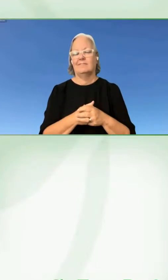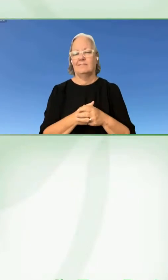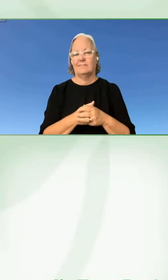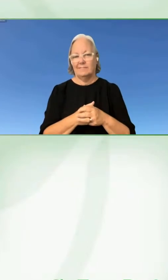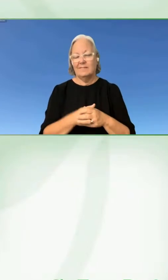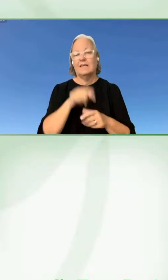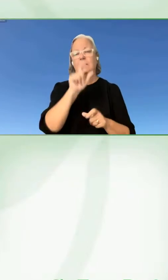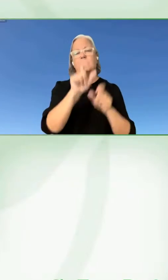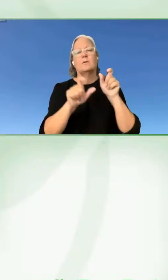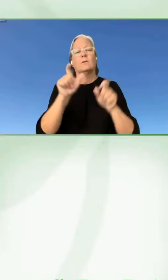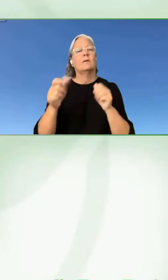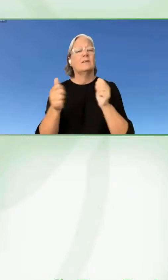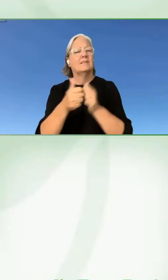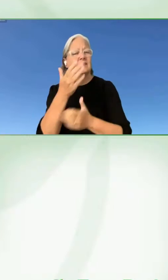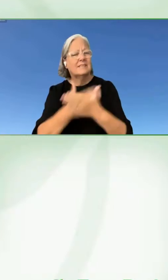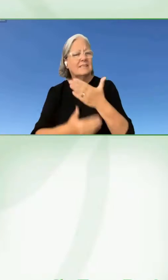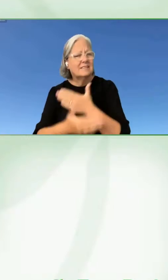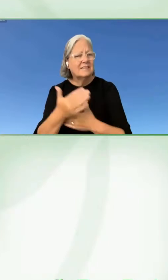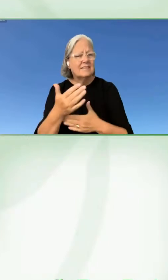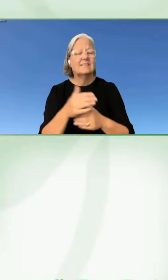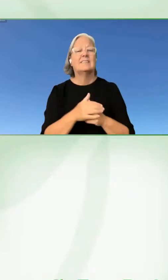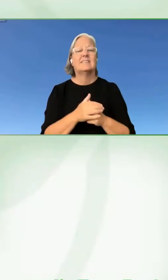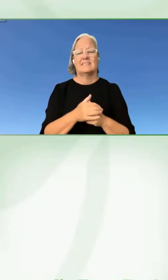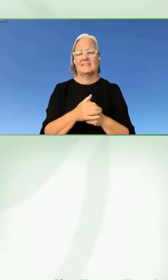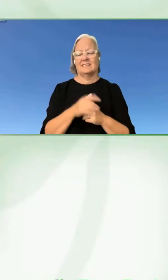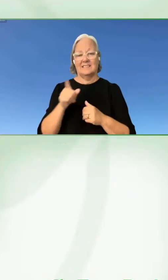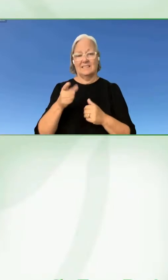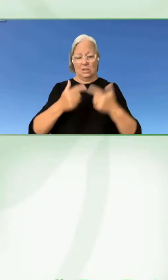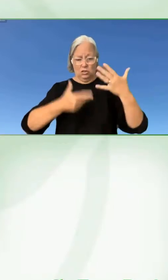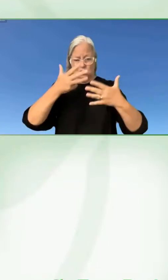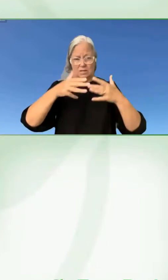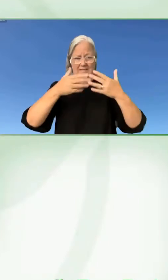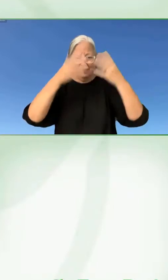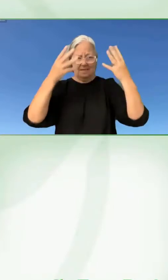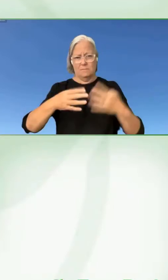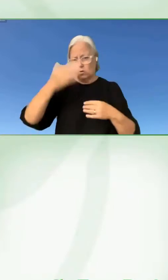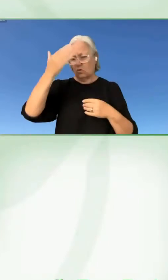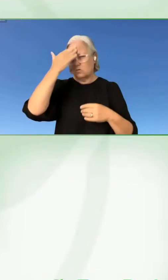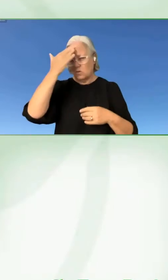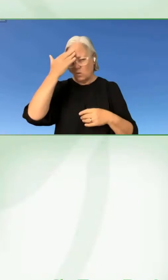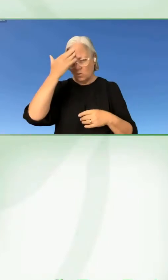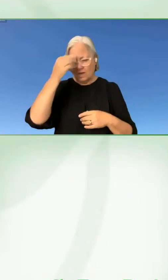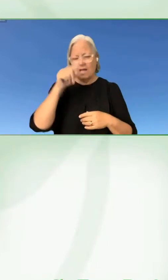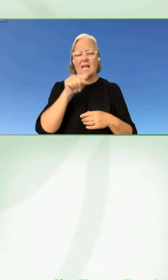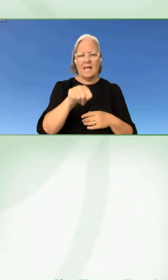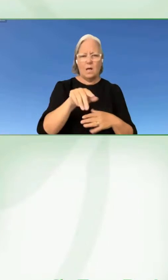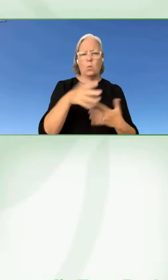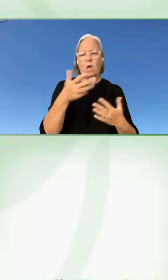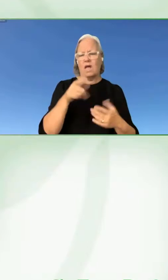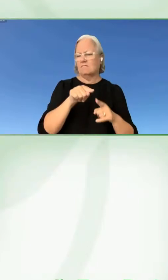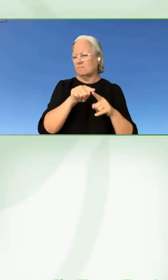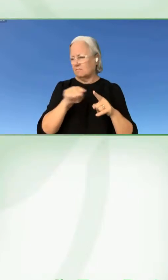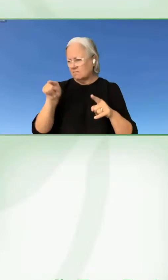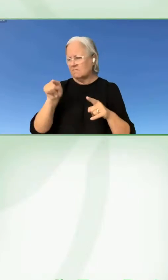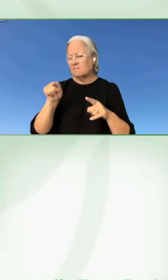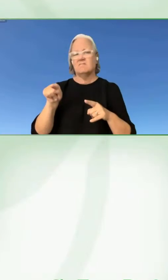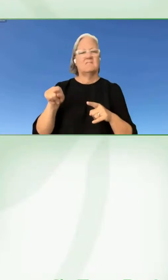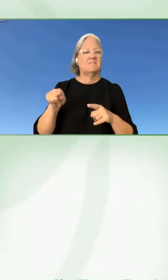As I mentioned in my presentation, the system automatically identifies and assigns appropriate benefits.